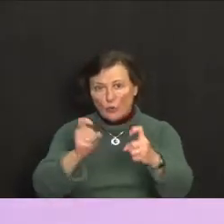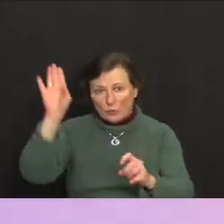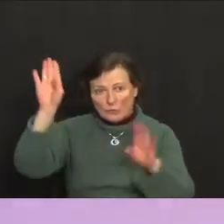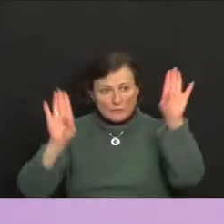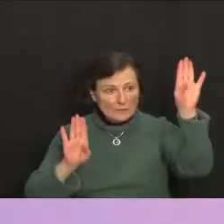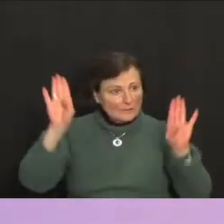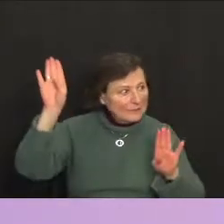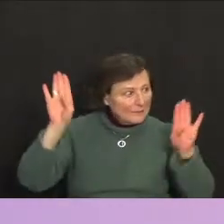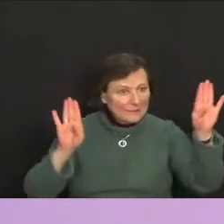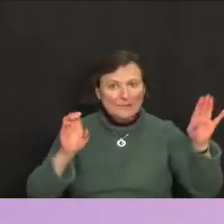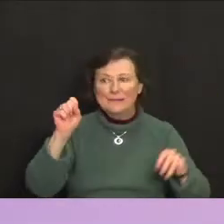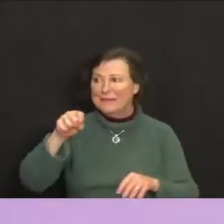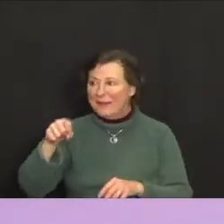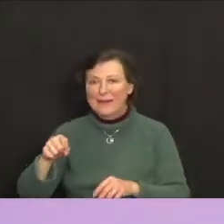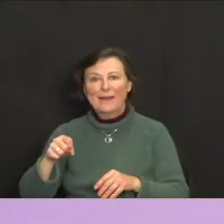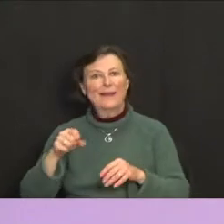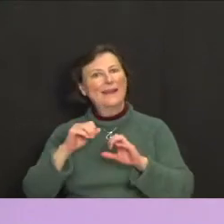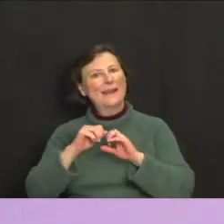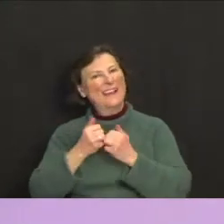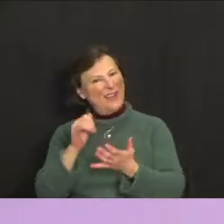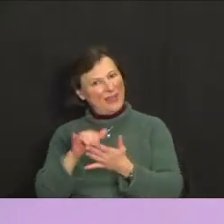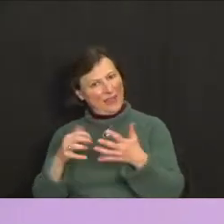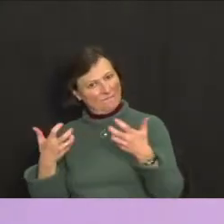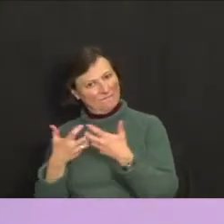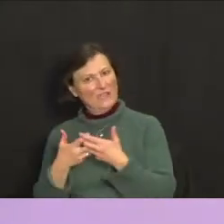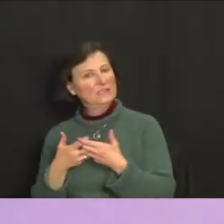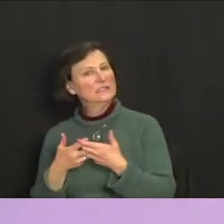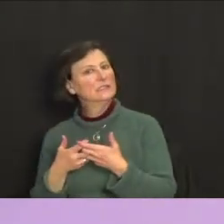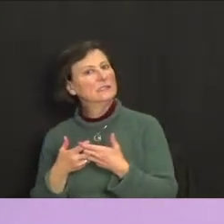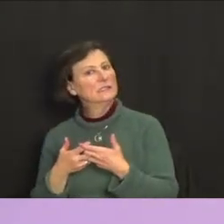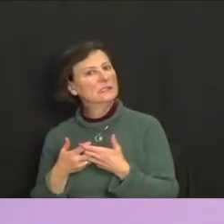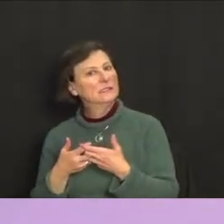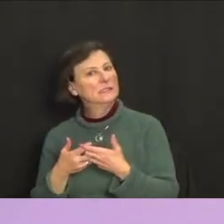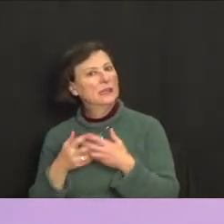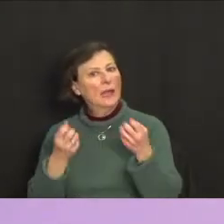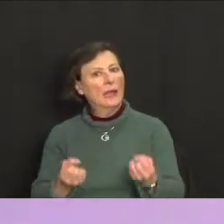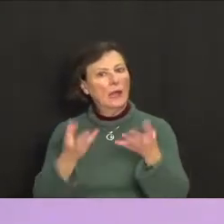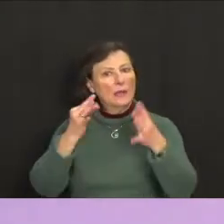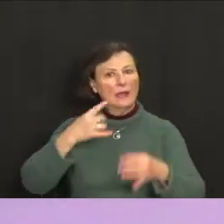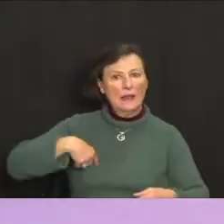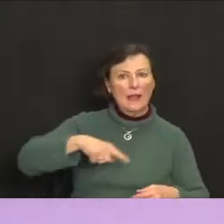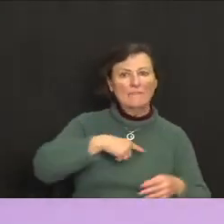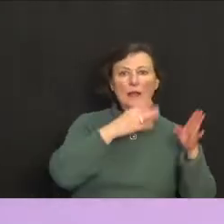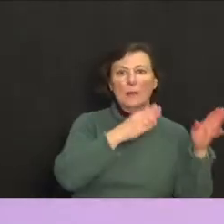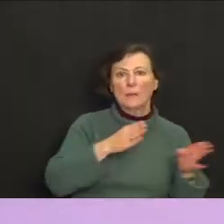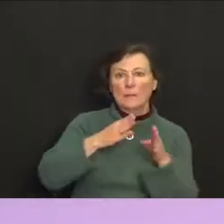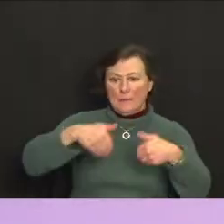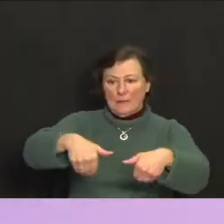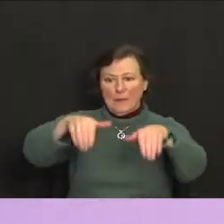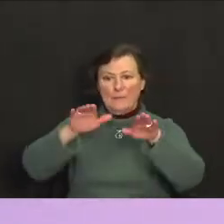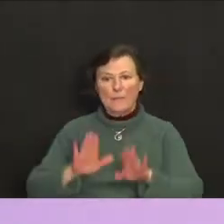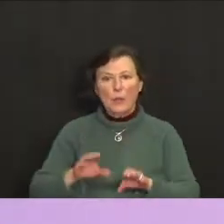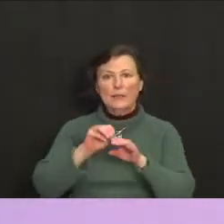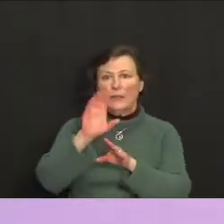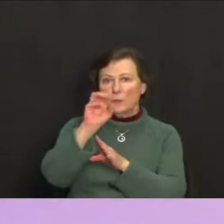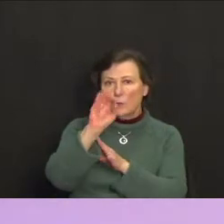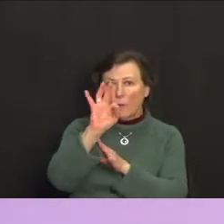Yeah, how does that fit? How many of us plan to be buried in a coffin in the soil?